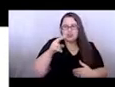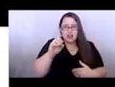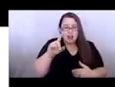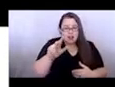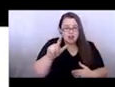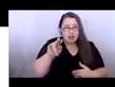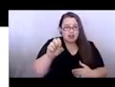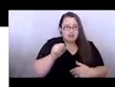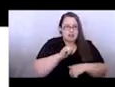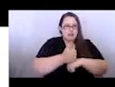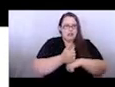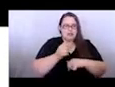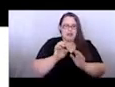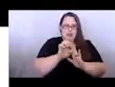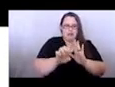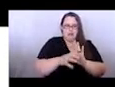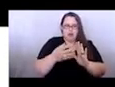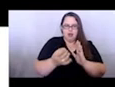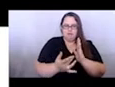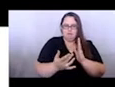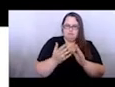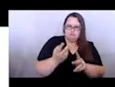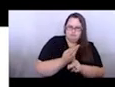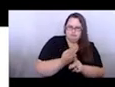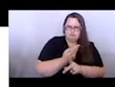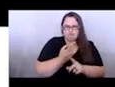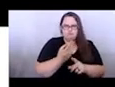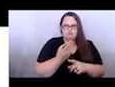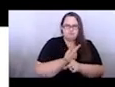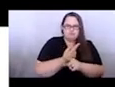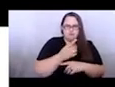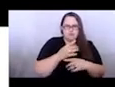and technical standards in the work environment and professional boundaries